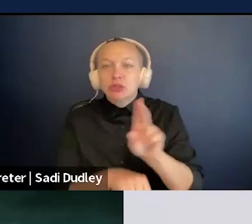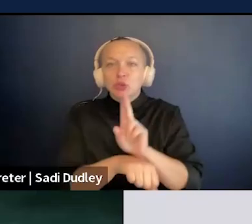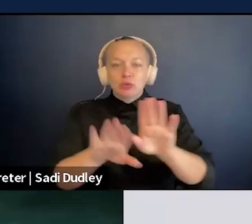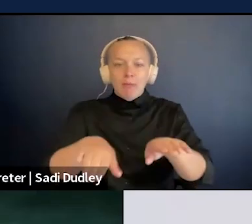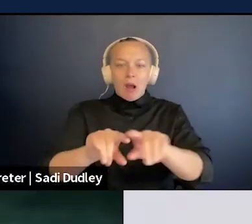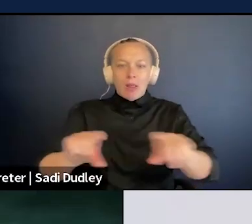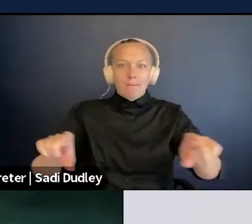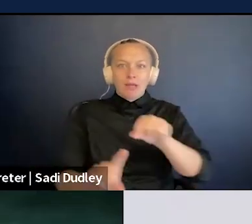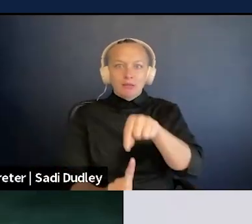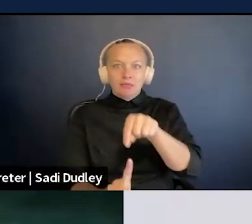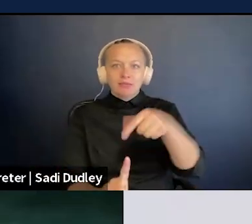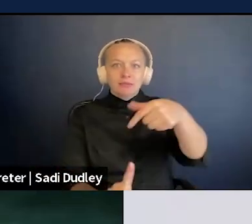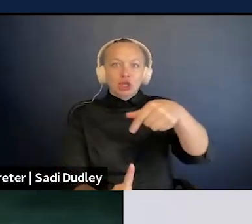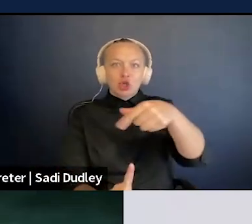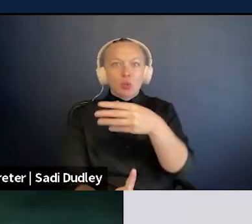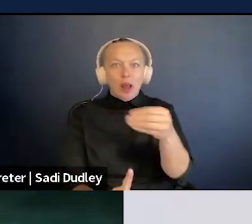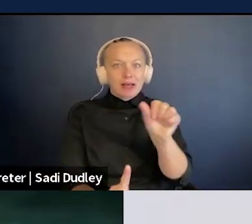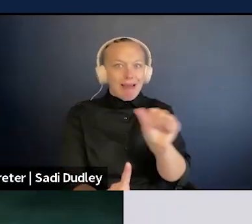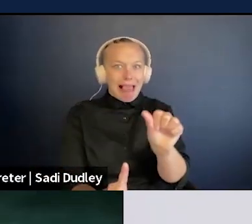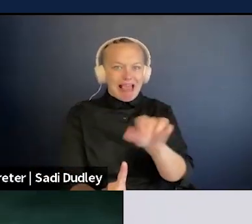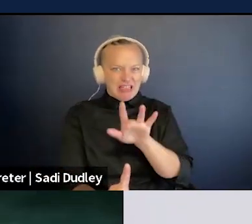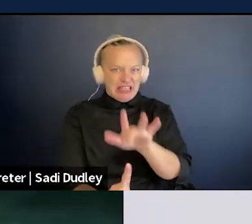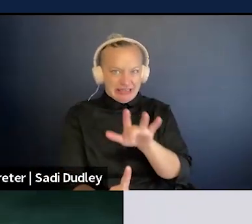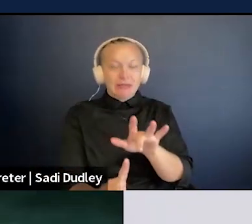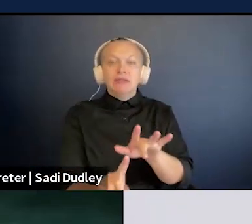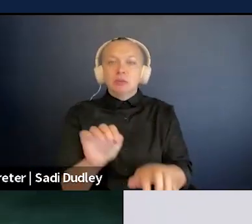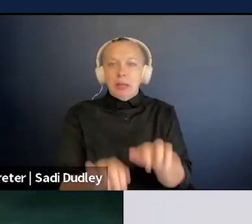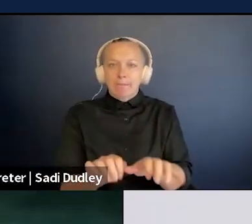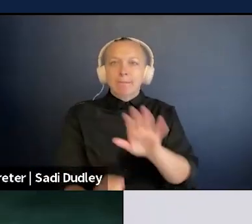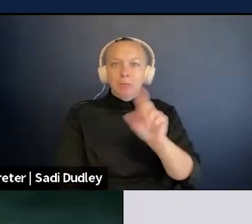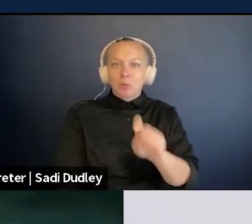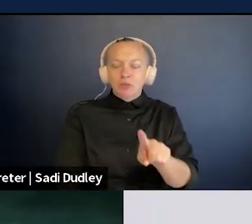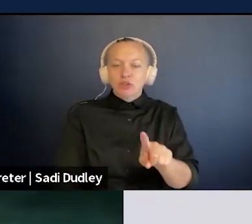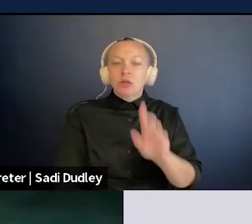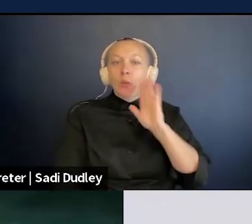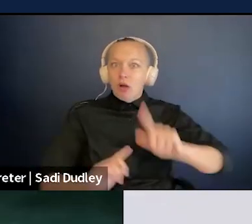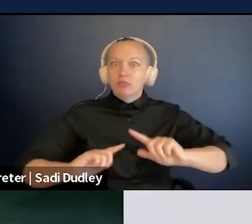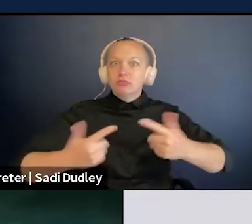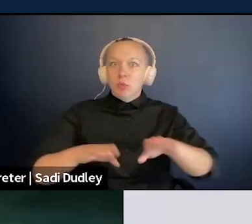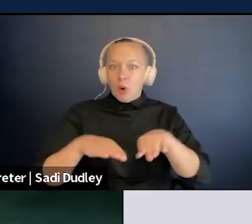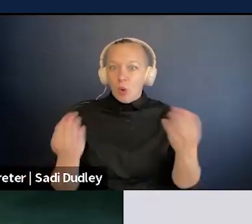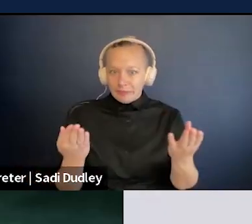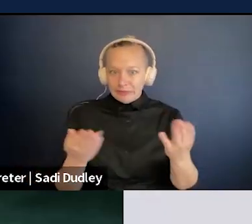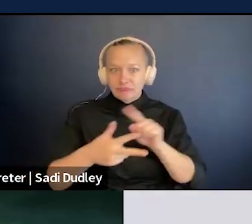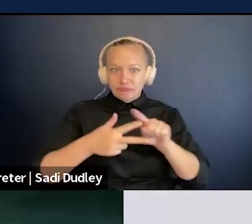Uh, we are going to kind of transition over. Mr. Glover and Dr. Bentley will, uh, be leading the discussion.